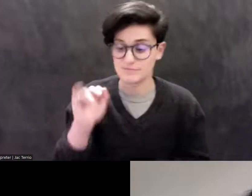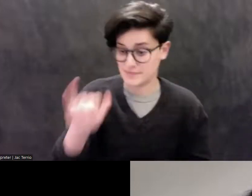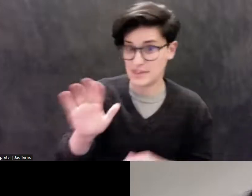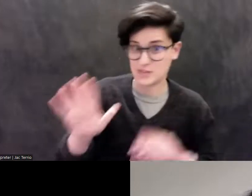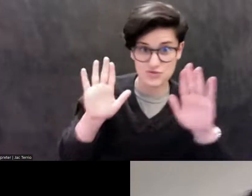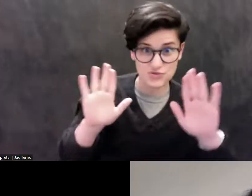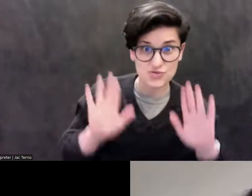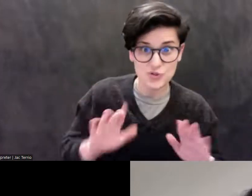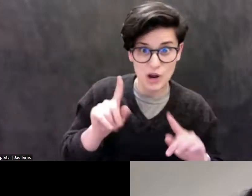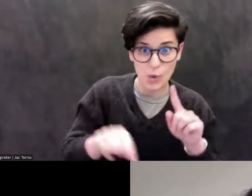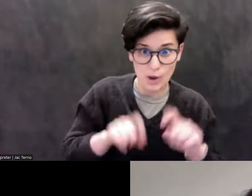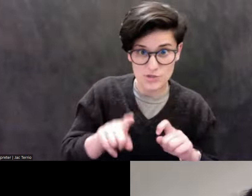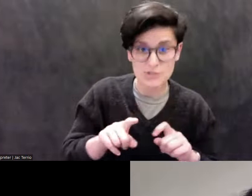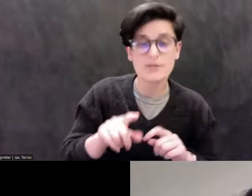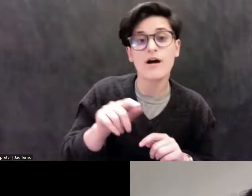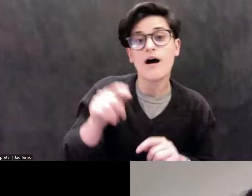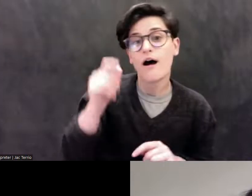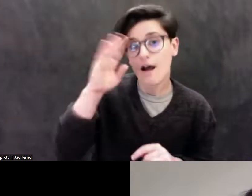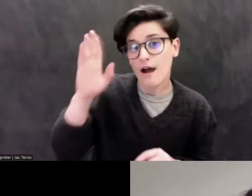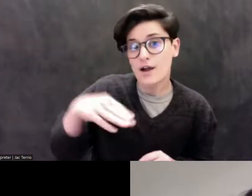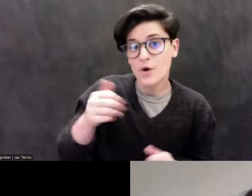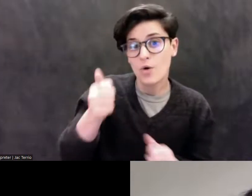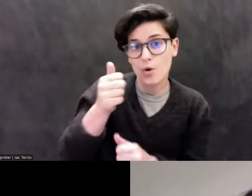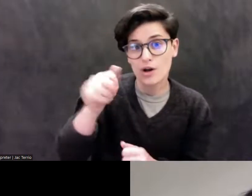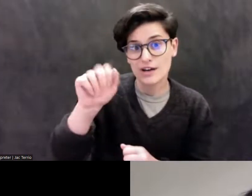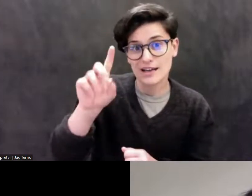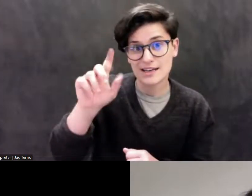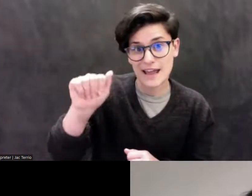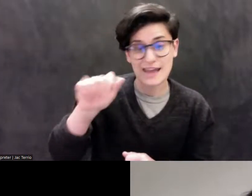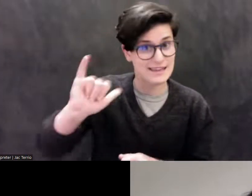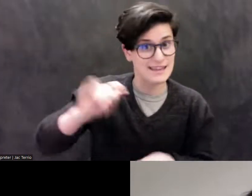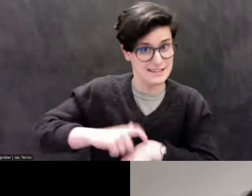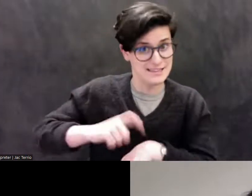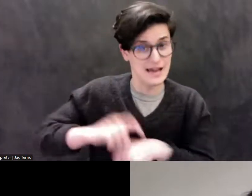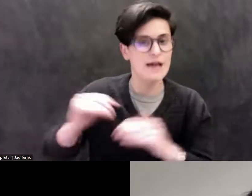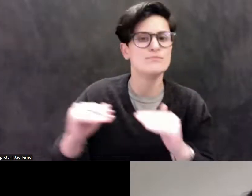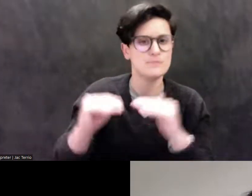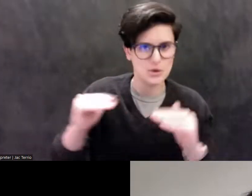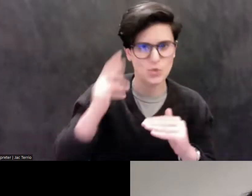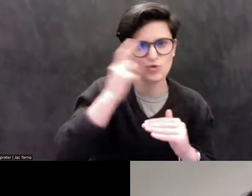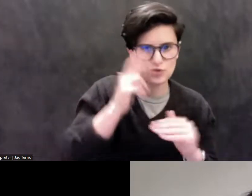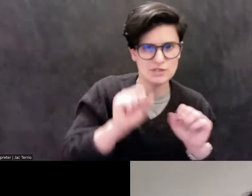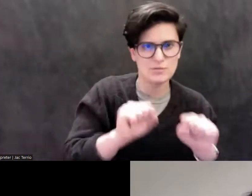under the ada that time is a reasonable accommodation. 15:56:07 Unfortunately, it is not a covered